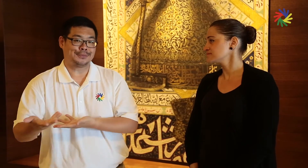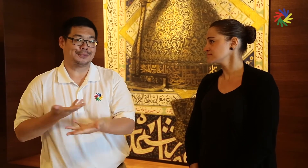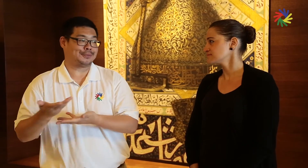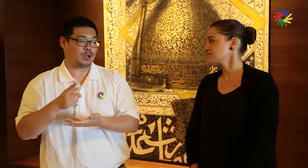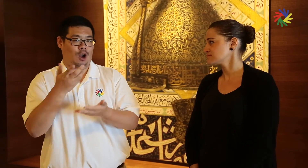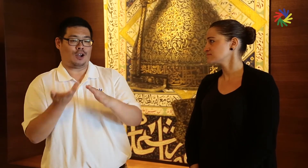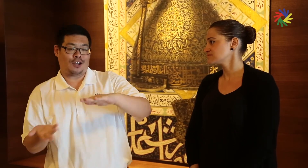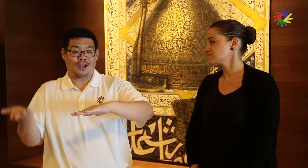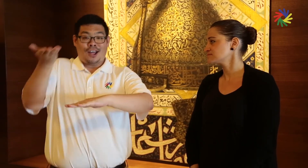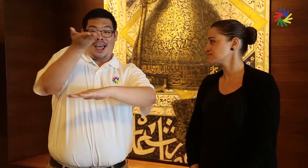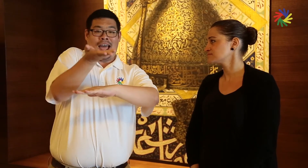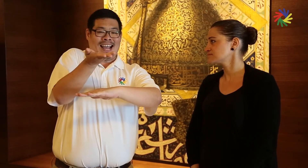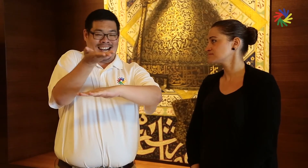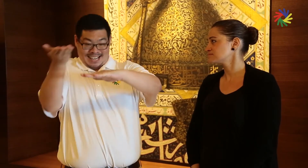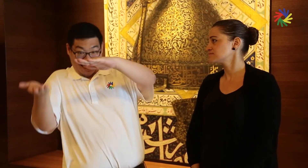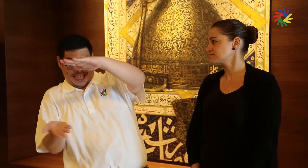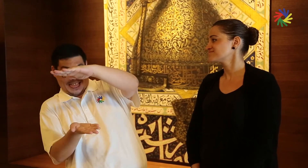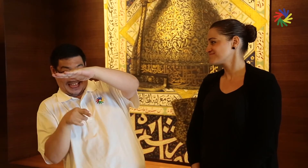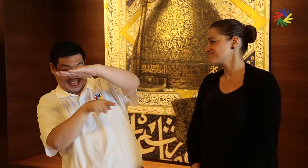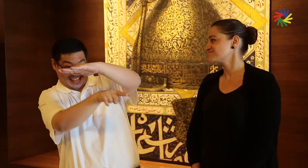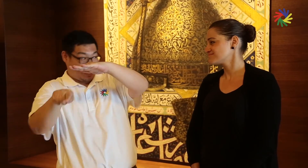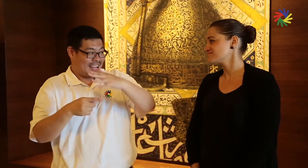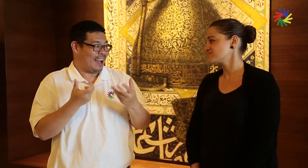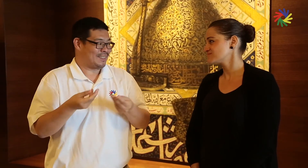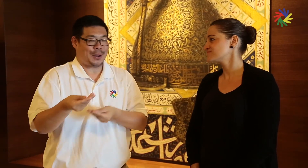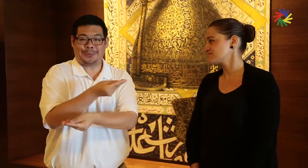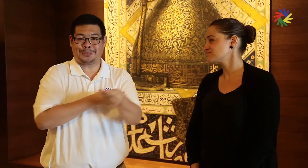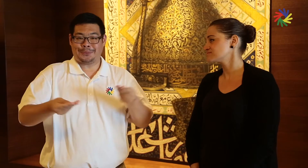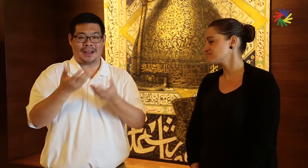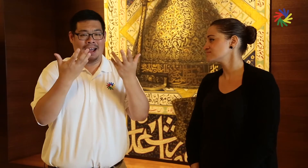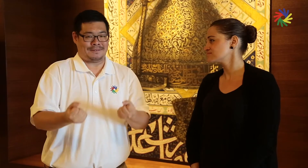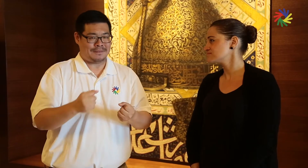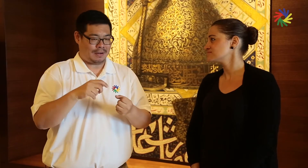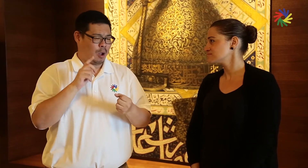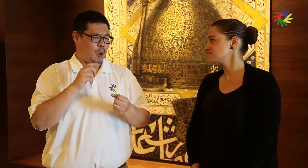events because of unbelievably high costs.